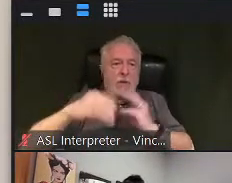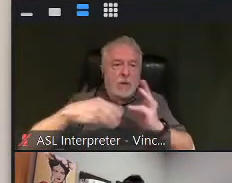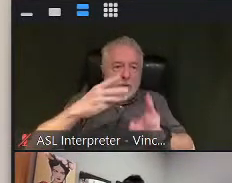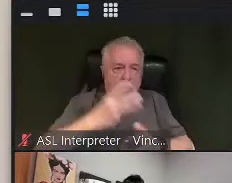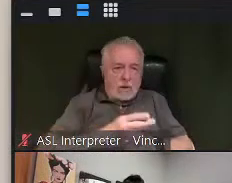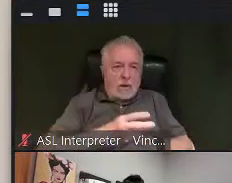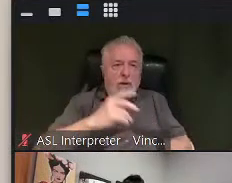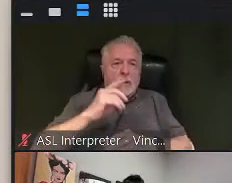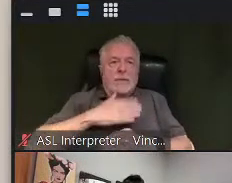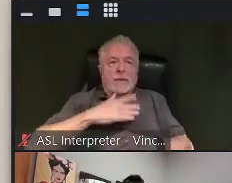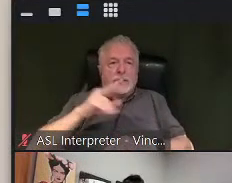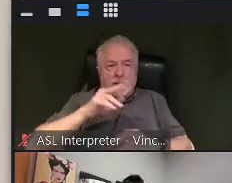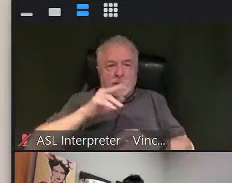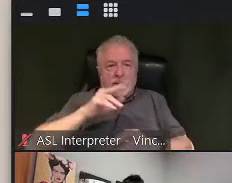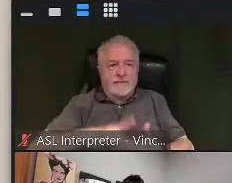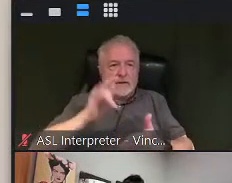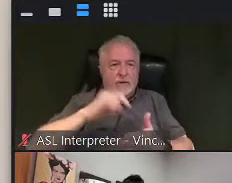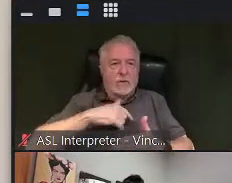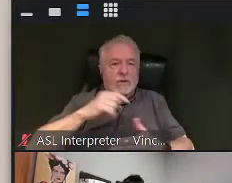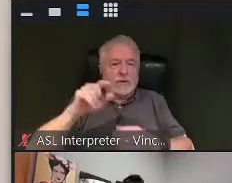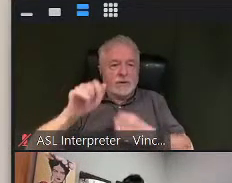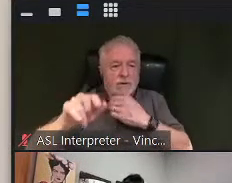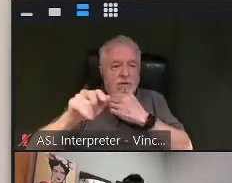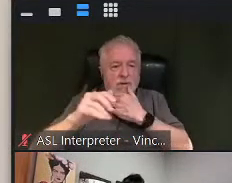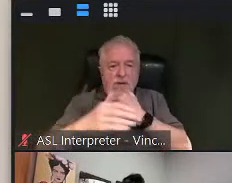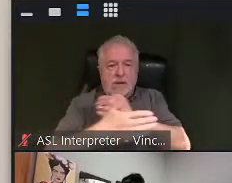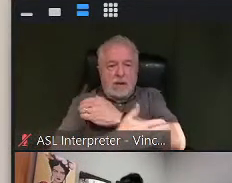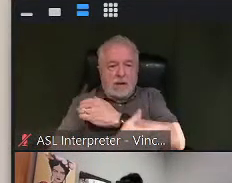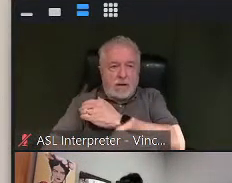So please take advantage that we're in this country, that we have this